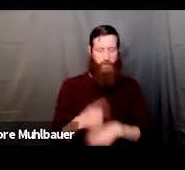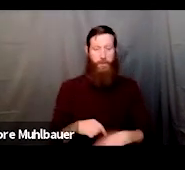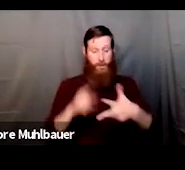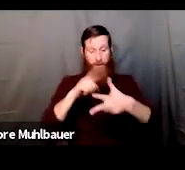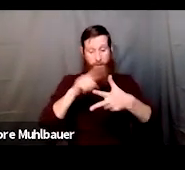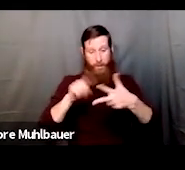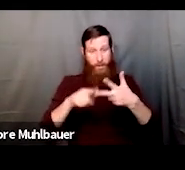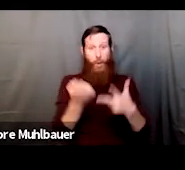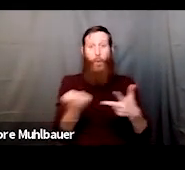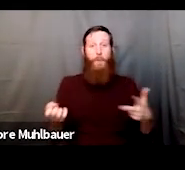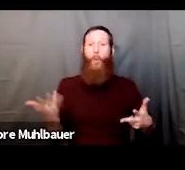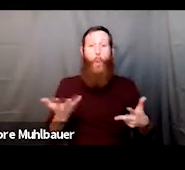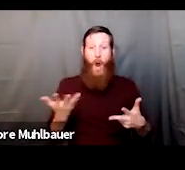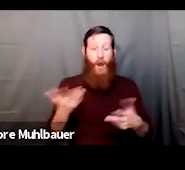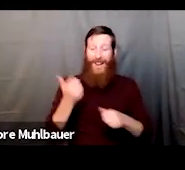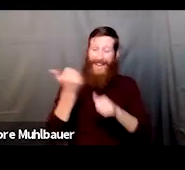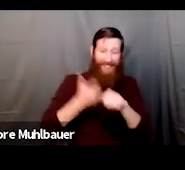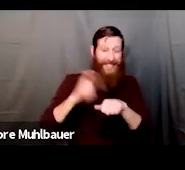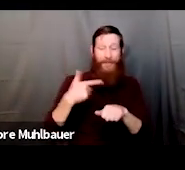So the 3 pieces of avalanche gear that I bring with me every time I go into the backcountry are: